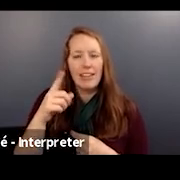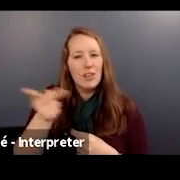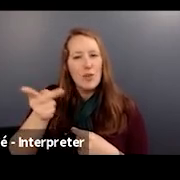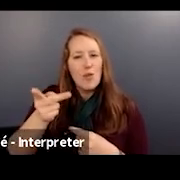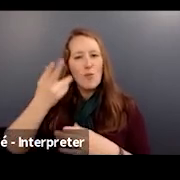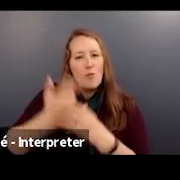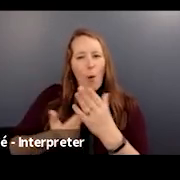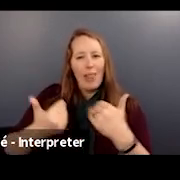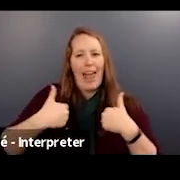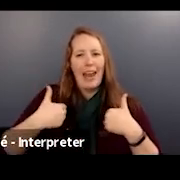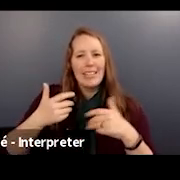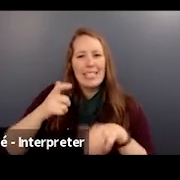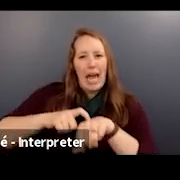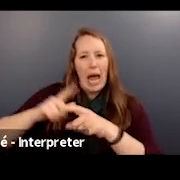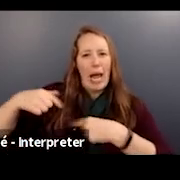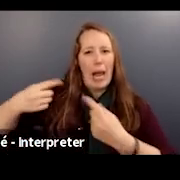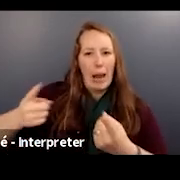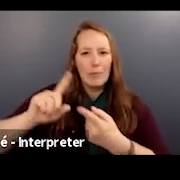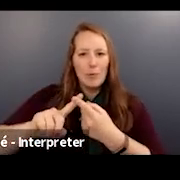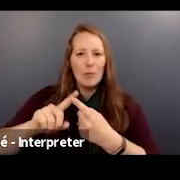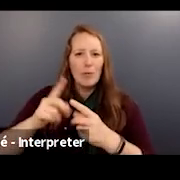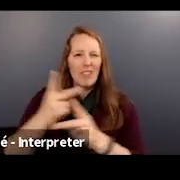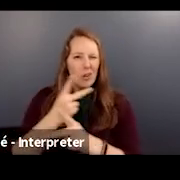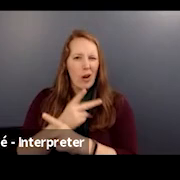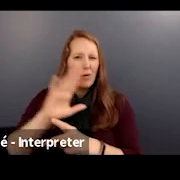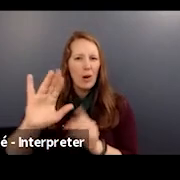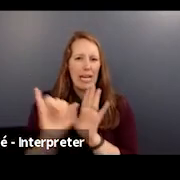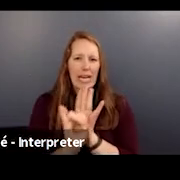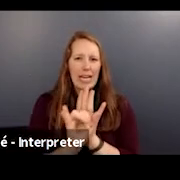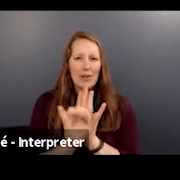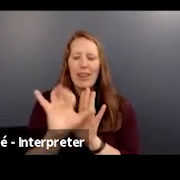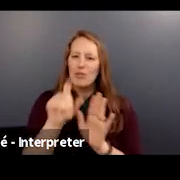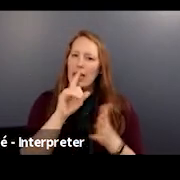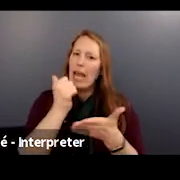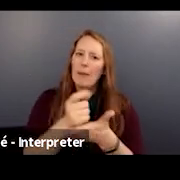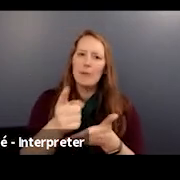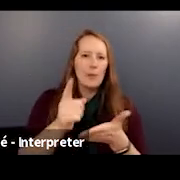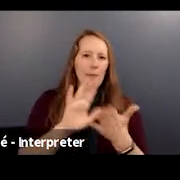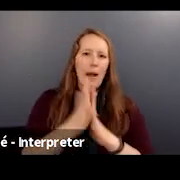and that has really helped you guys on your journey to become advocates today. I love that so much. Thank you so much for sharing.